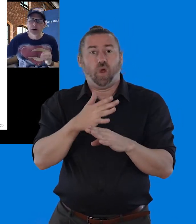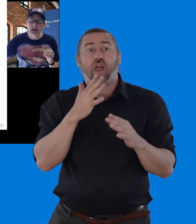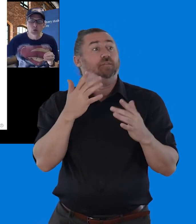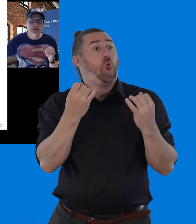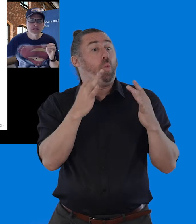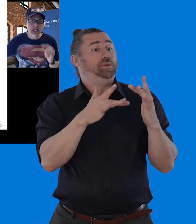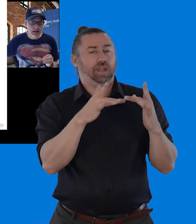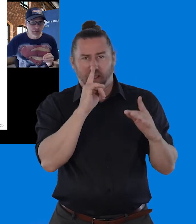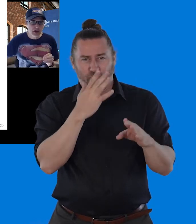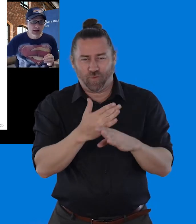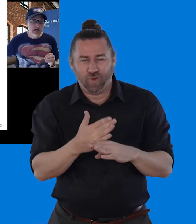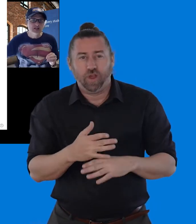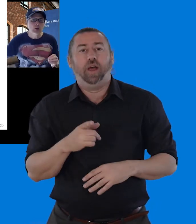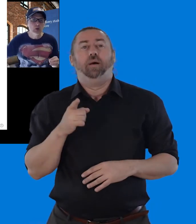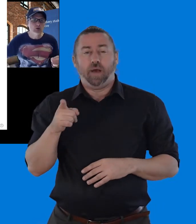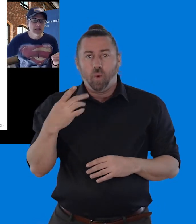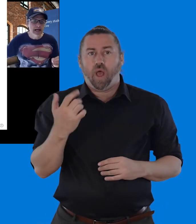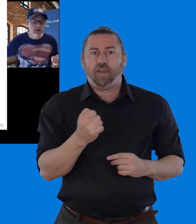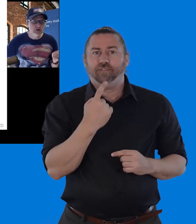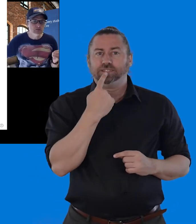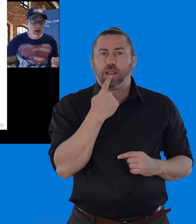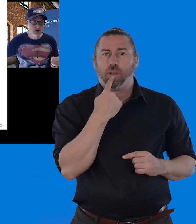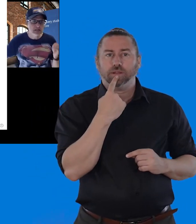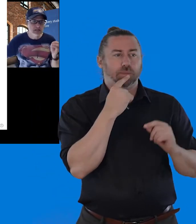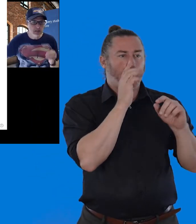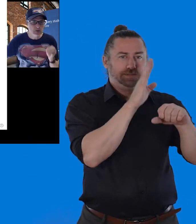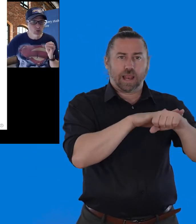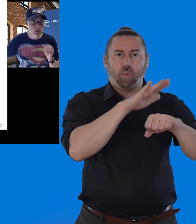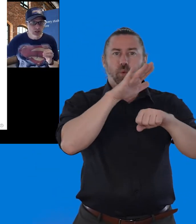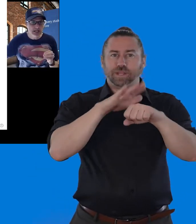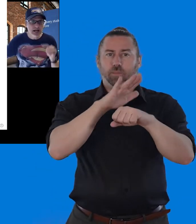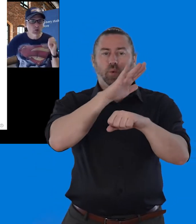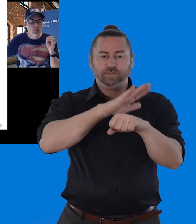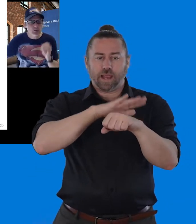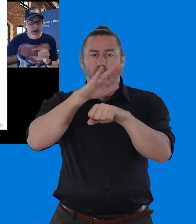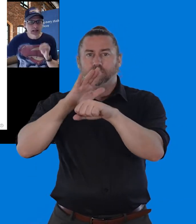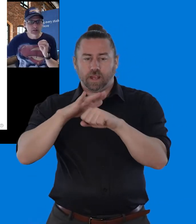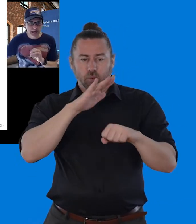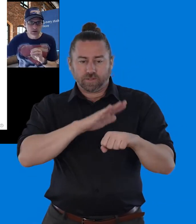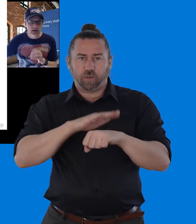But it will syllabify. So, it will take those multi-syllable words and it will break them down.